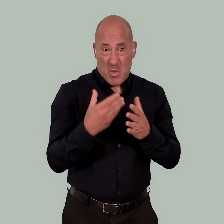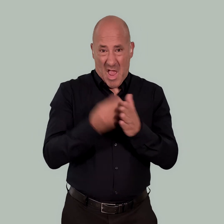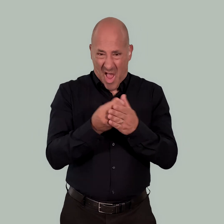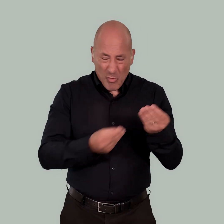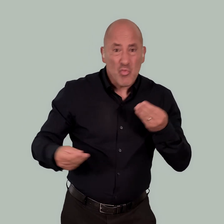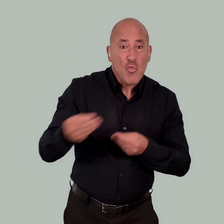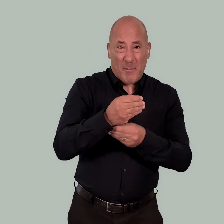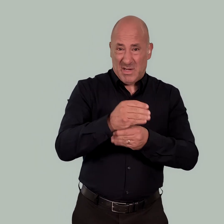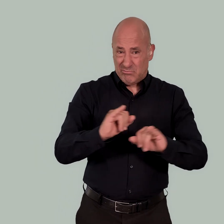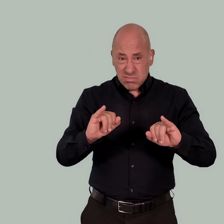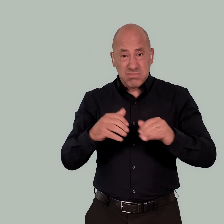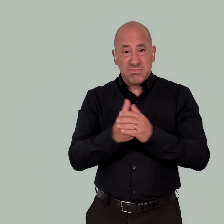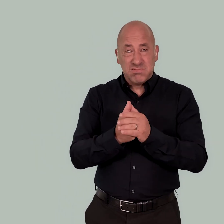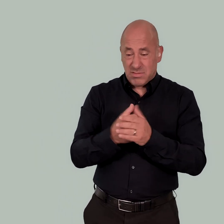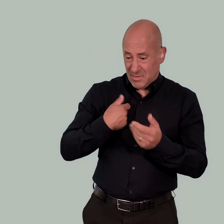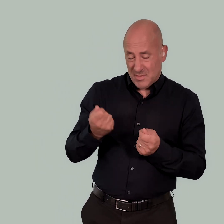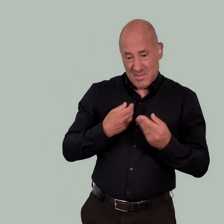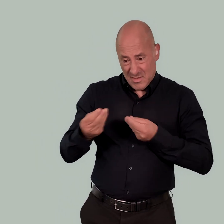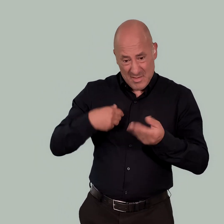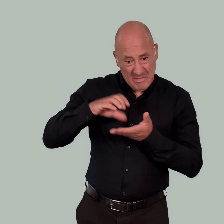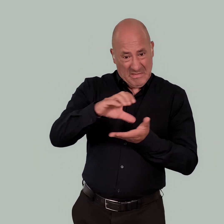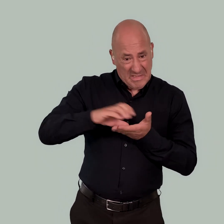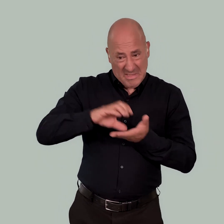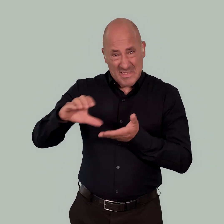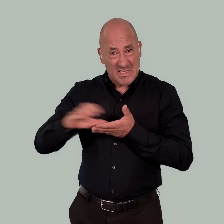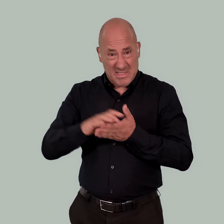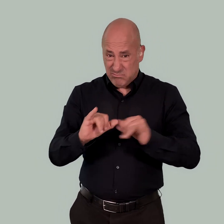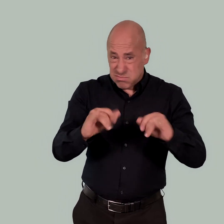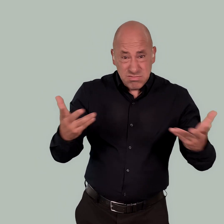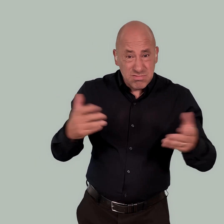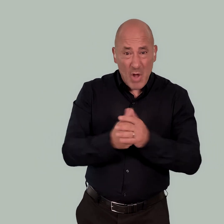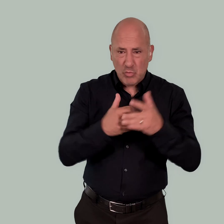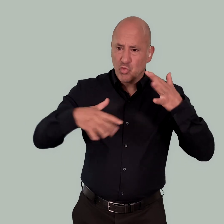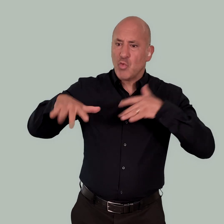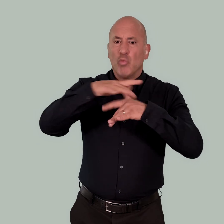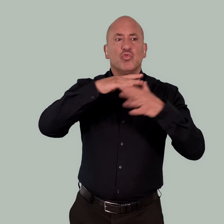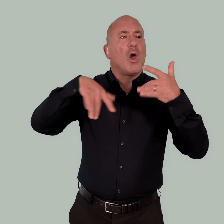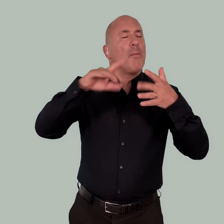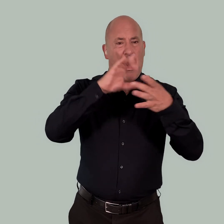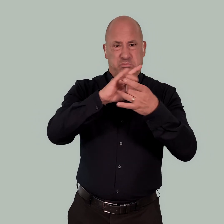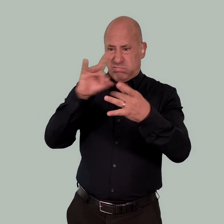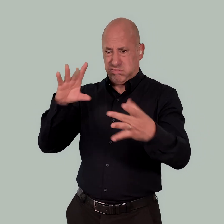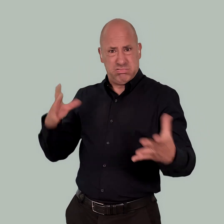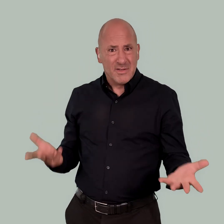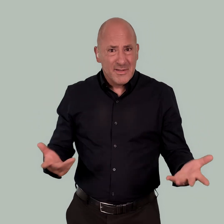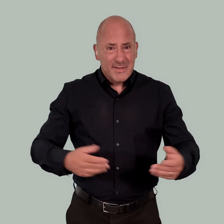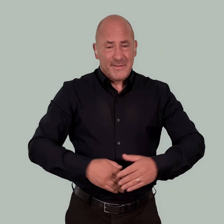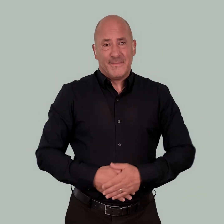for economic performance, fiscal sustainability and social cohesion.